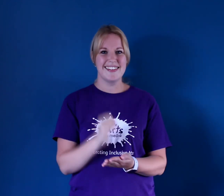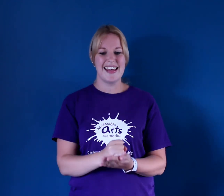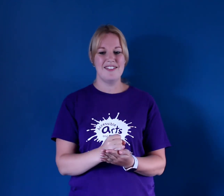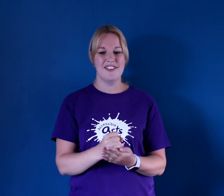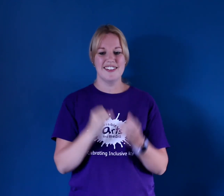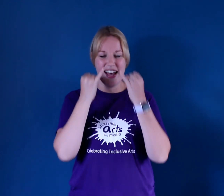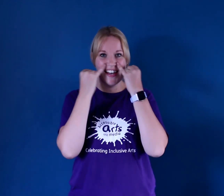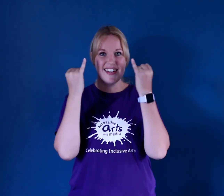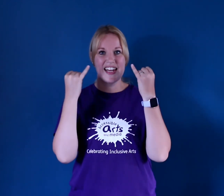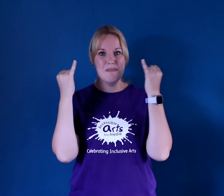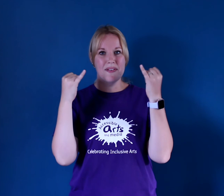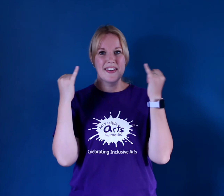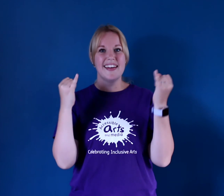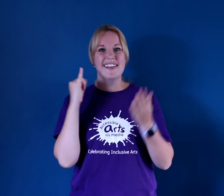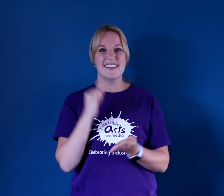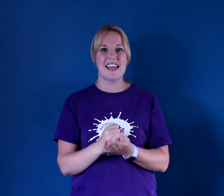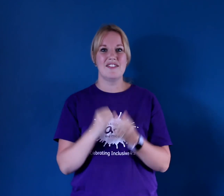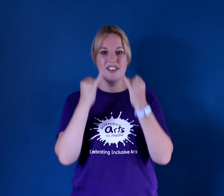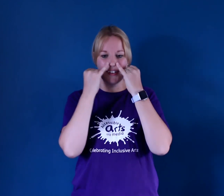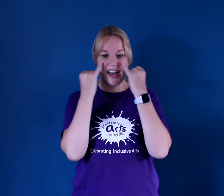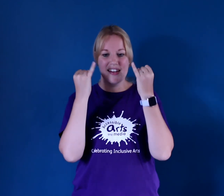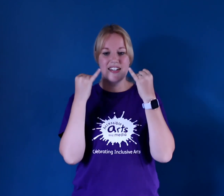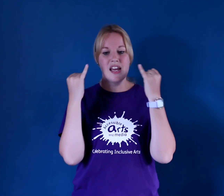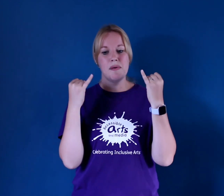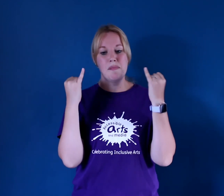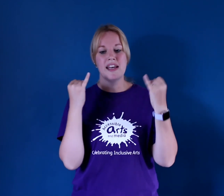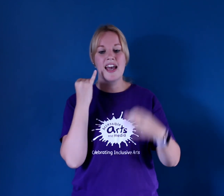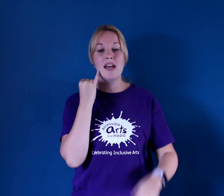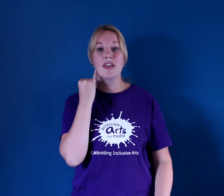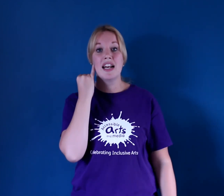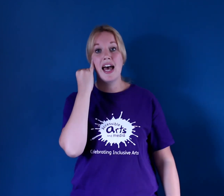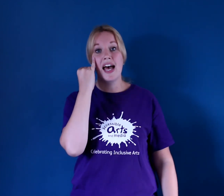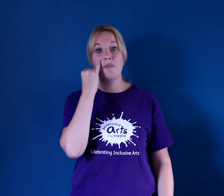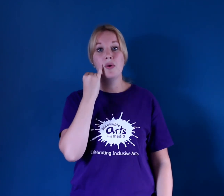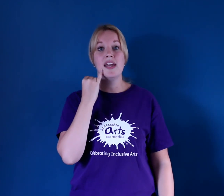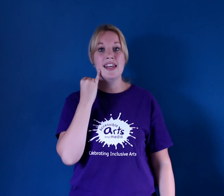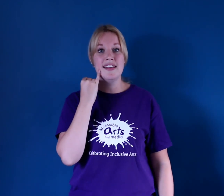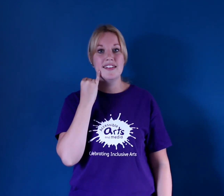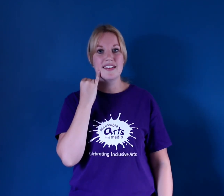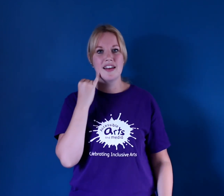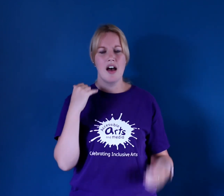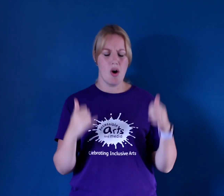Sinful tired sheep, sinful tired sheep became the lamb we eat.